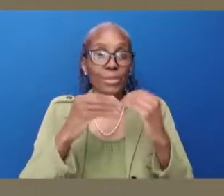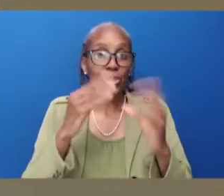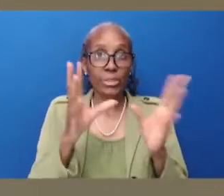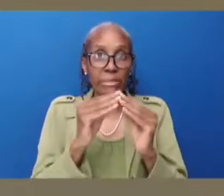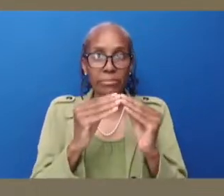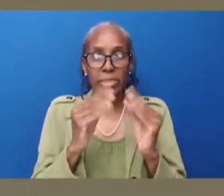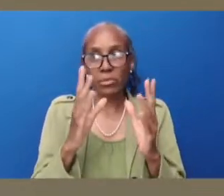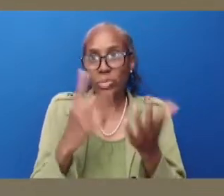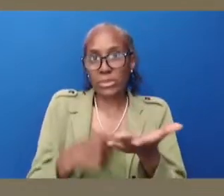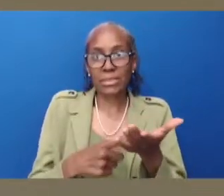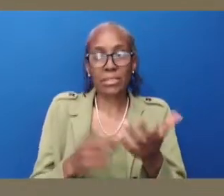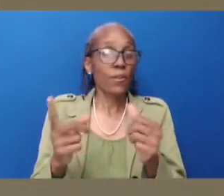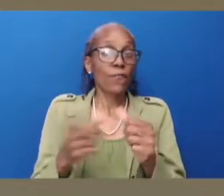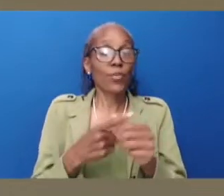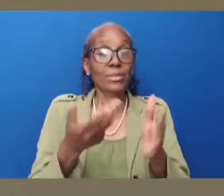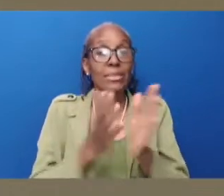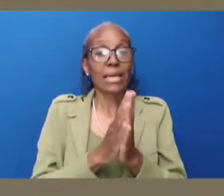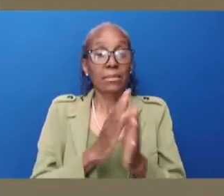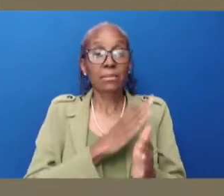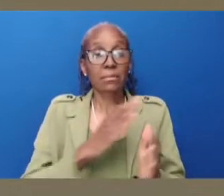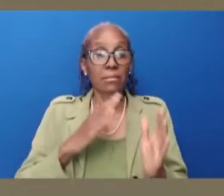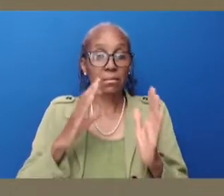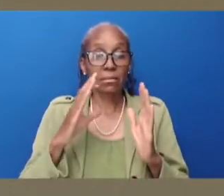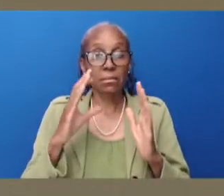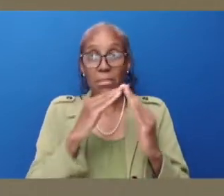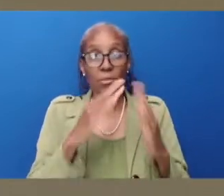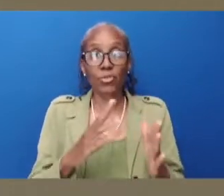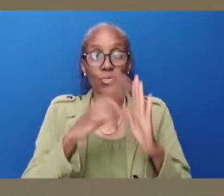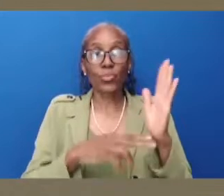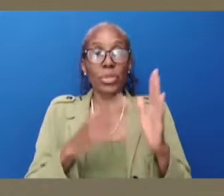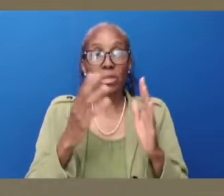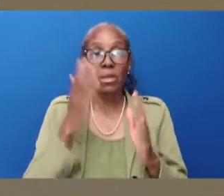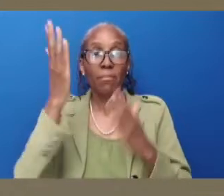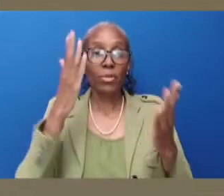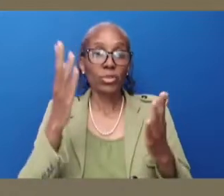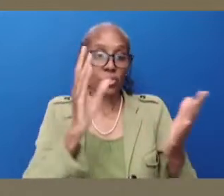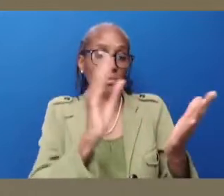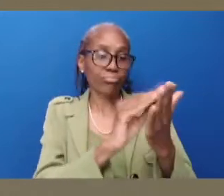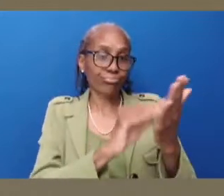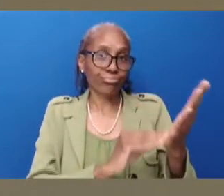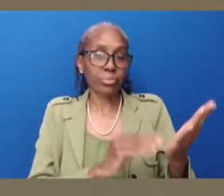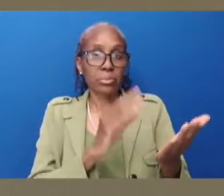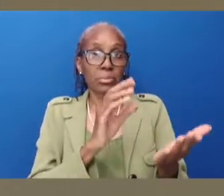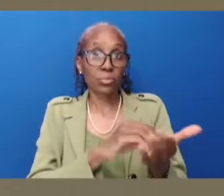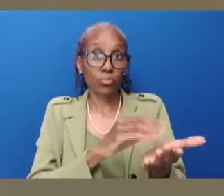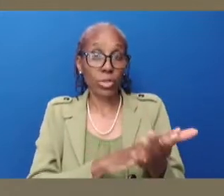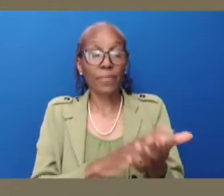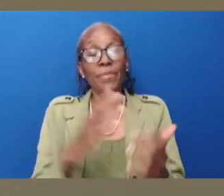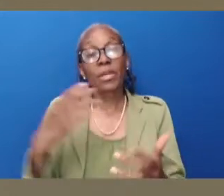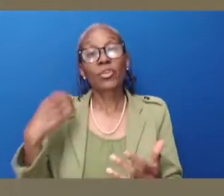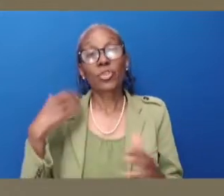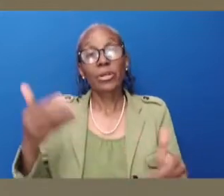TOOK CARE OF DURING OUR DINNER MEETING. FIRST UP, AND I'M GOING TO ASK